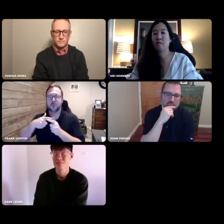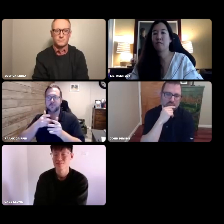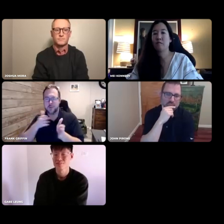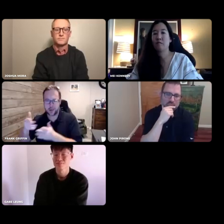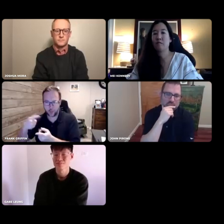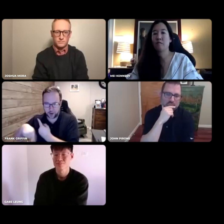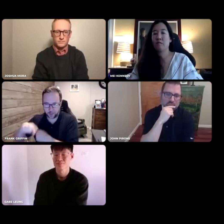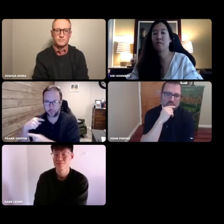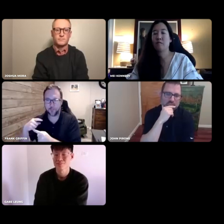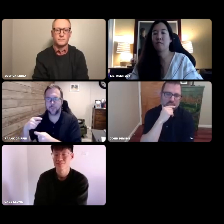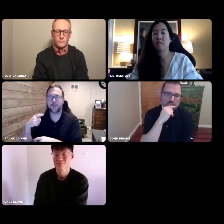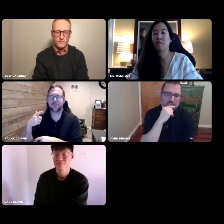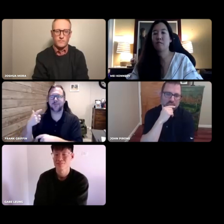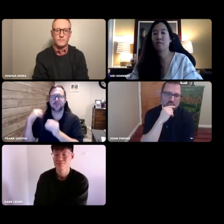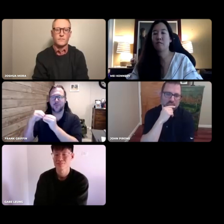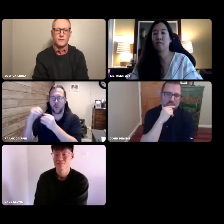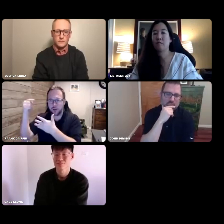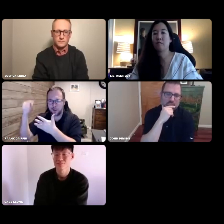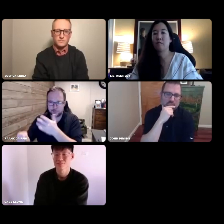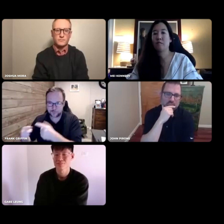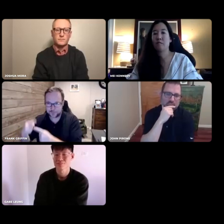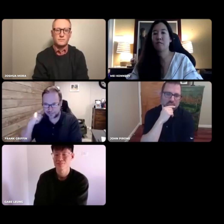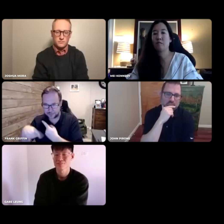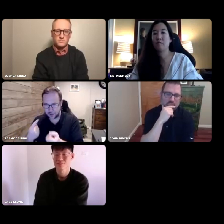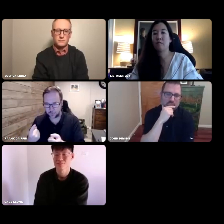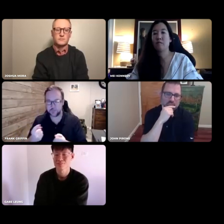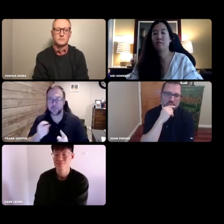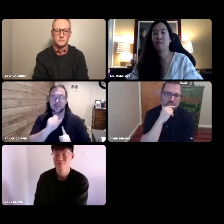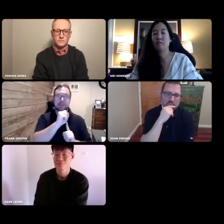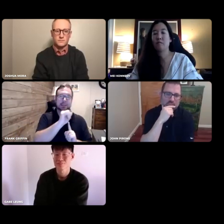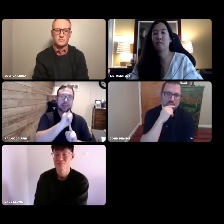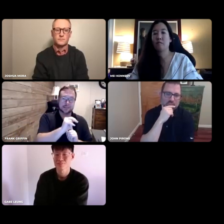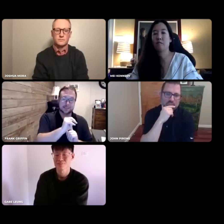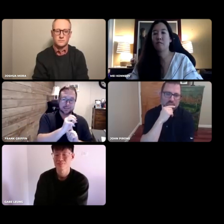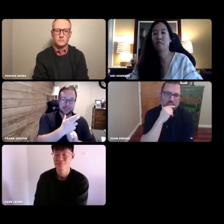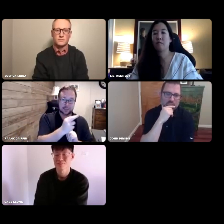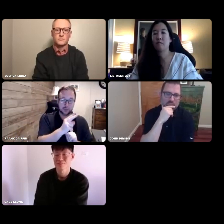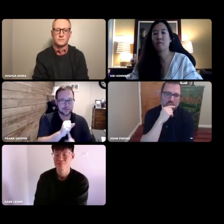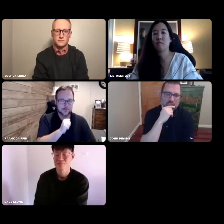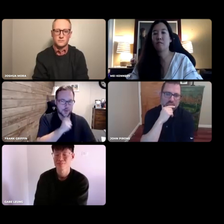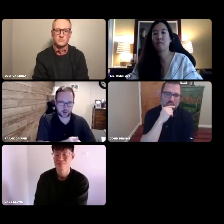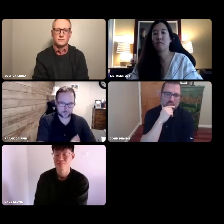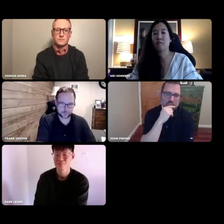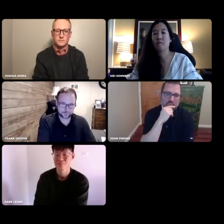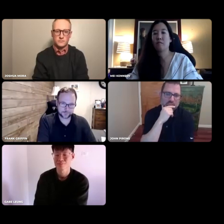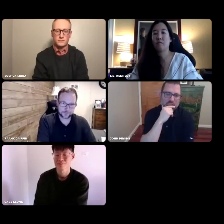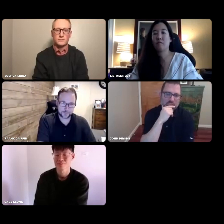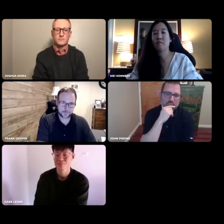Synchronous teaching situations are more difficult Everything has to line up.